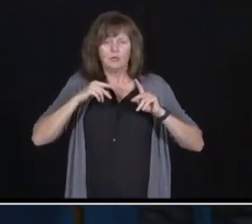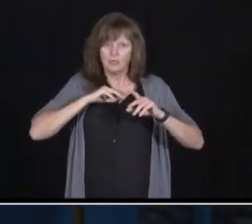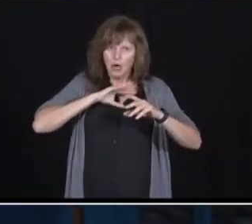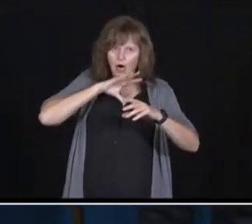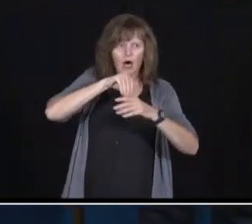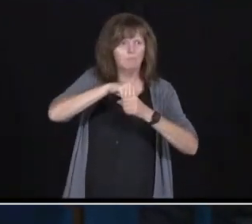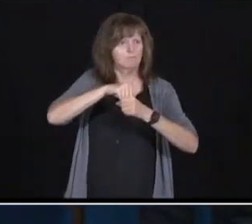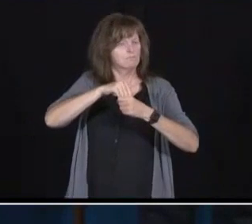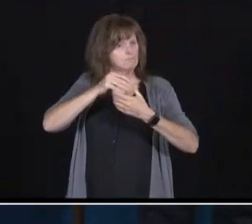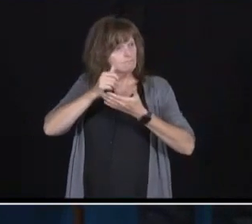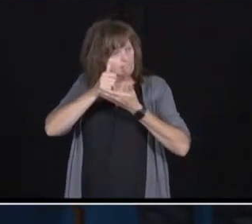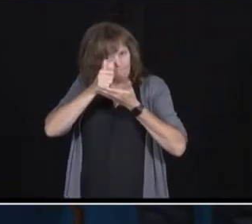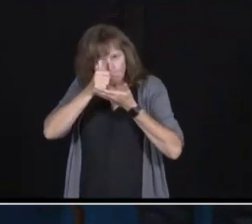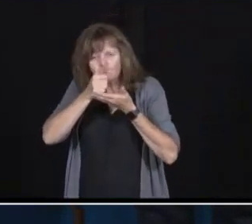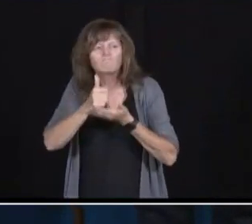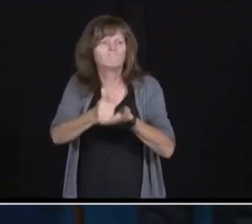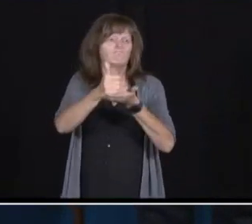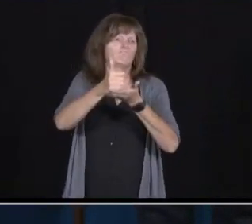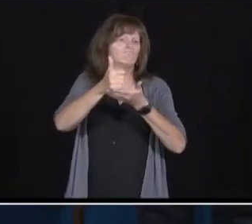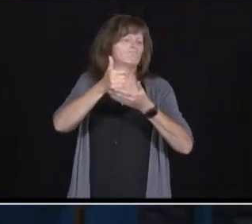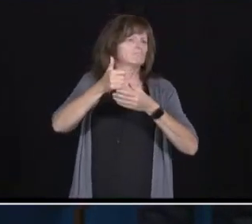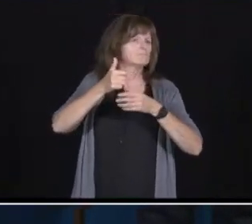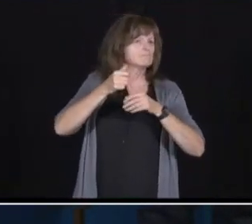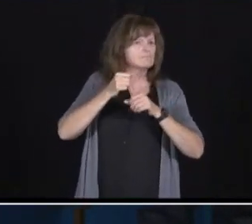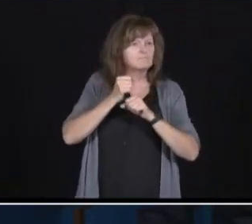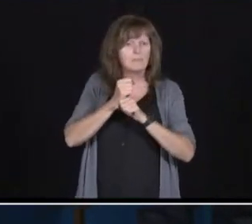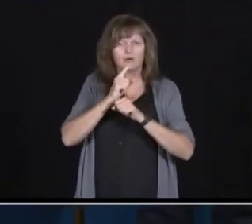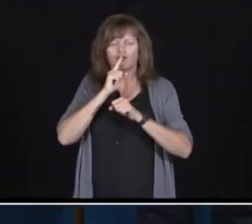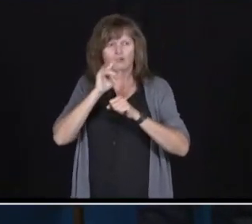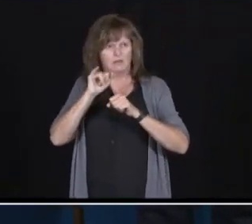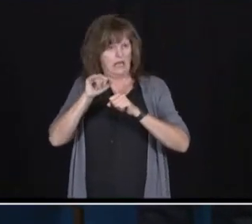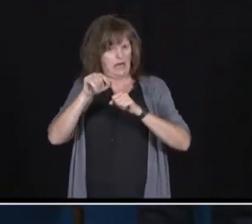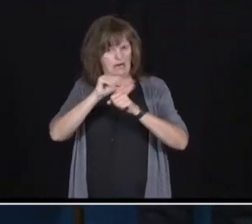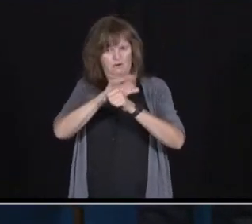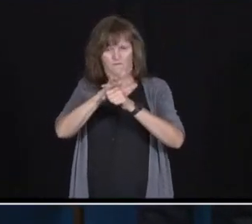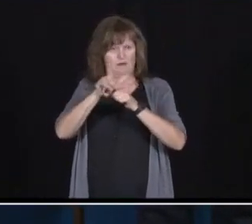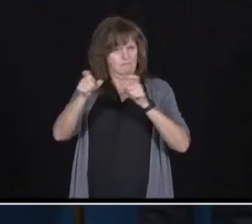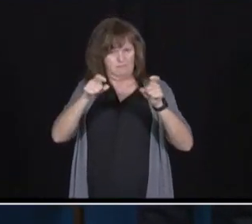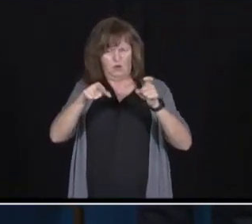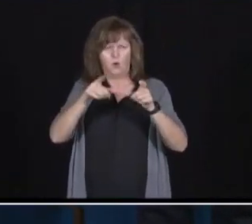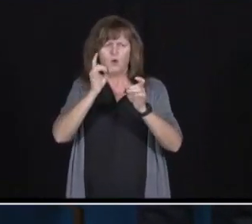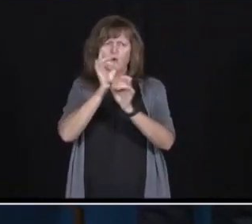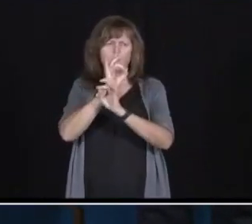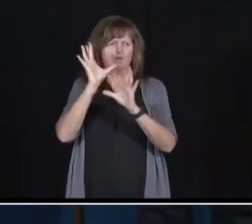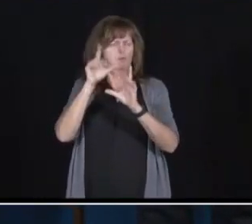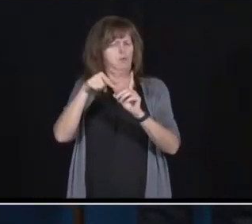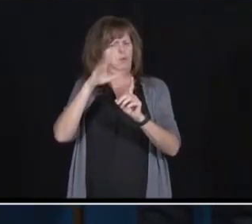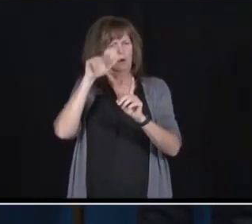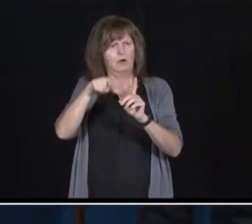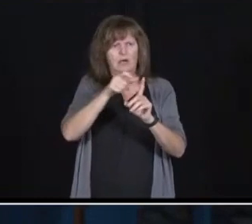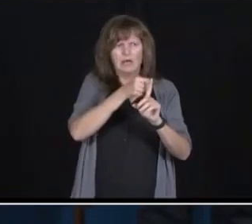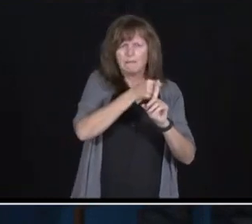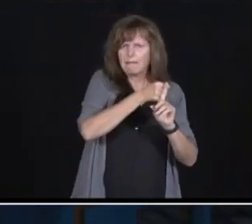for providing me another opportunity to play a role in helping to deal with his horrible pandemic that has led to many, many challenges over the